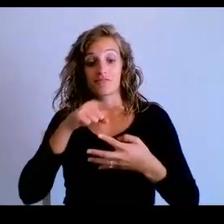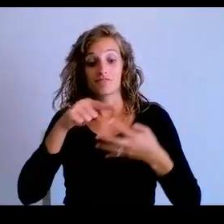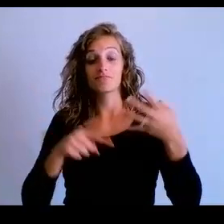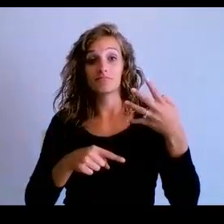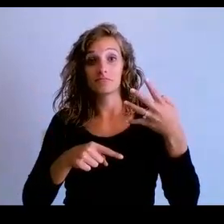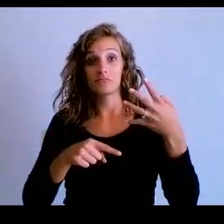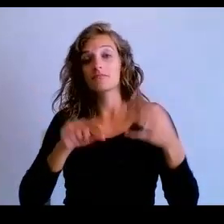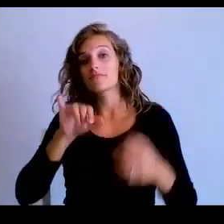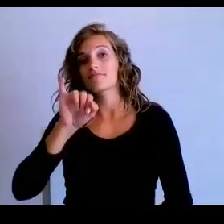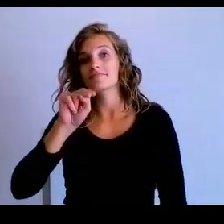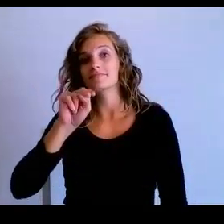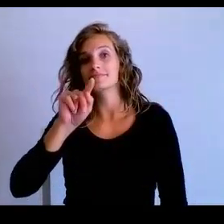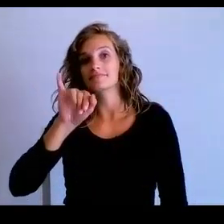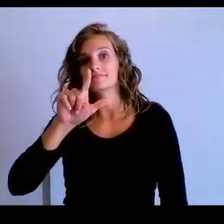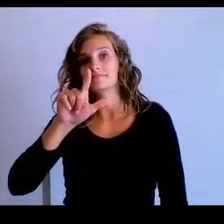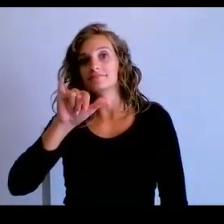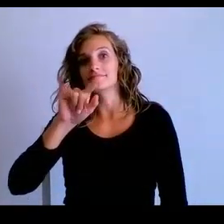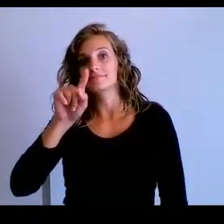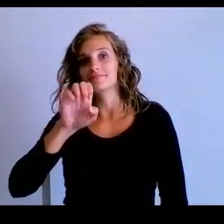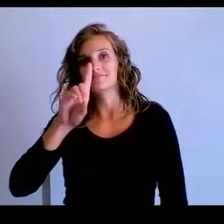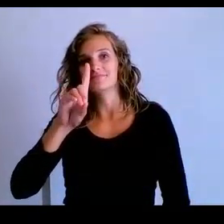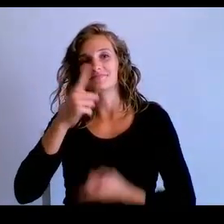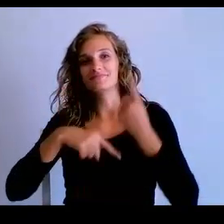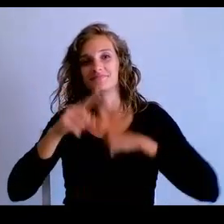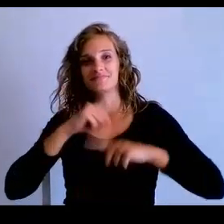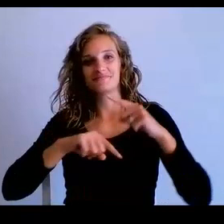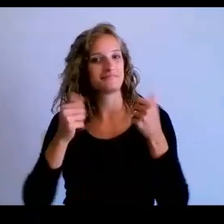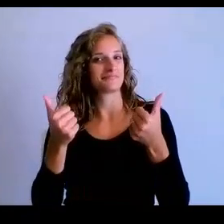used to produce the sign language so all of these are examples of